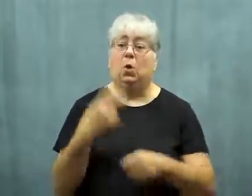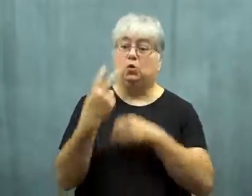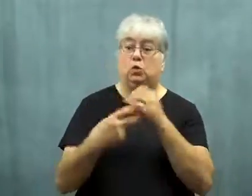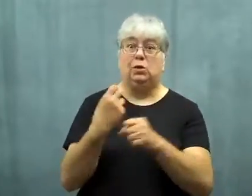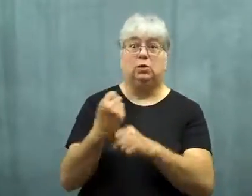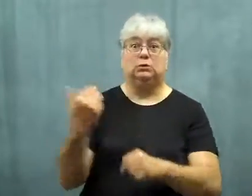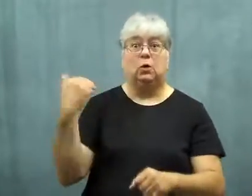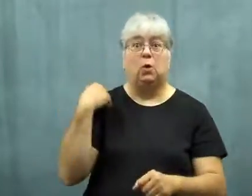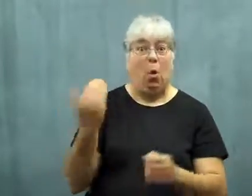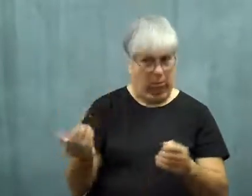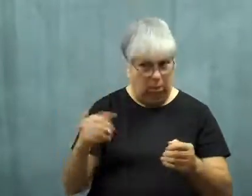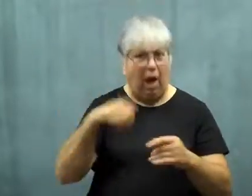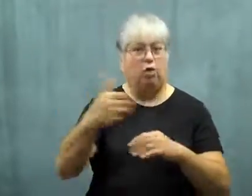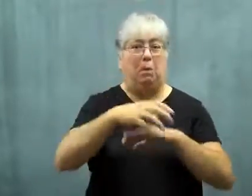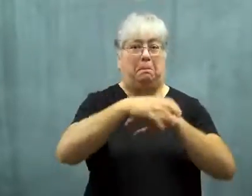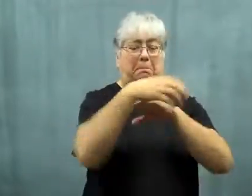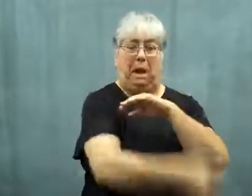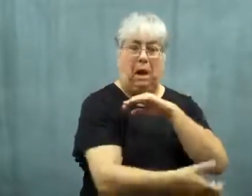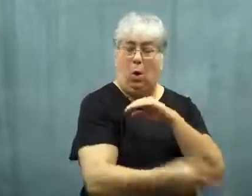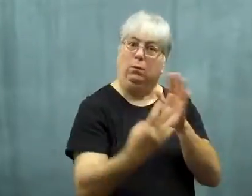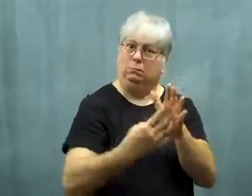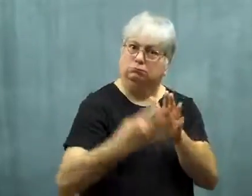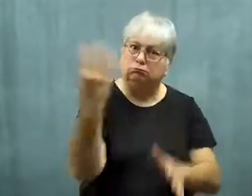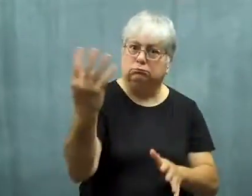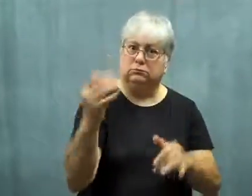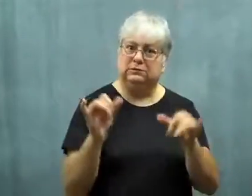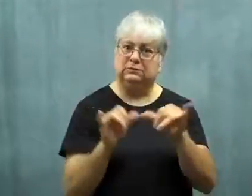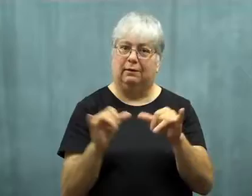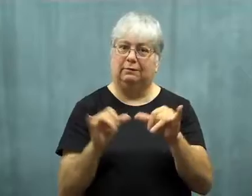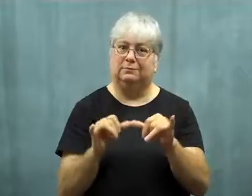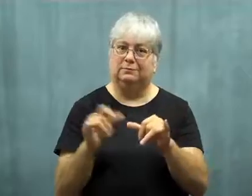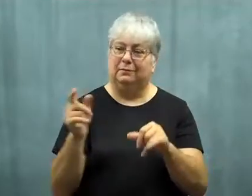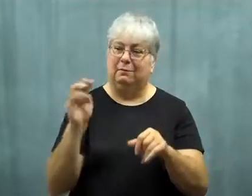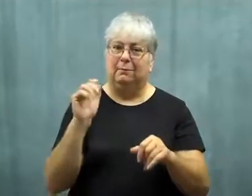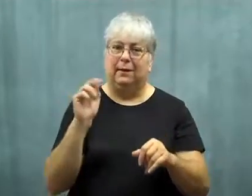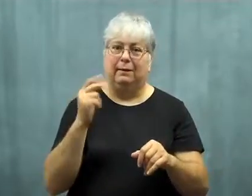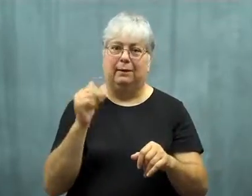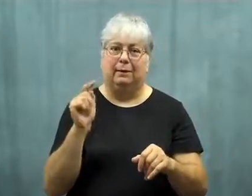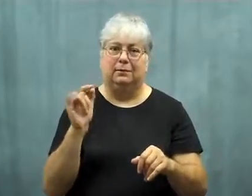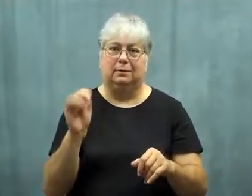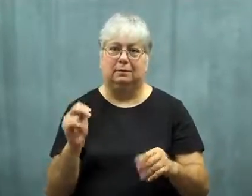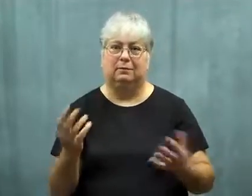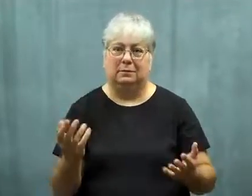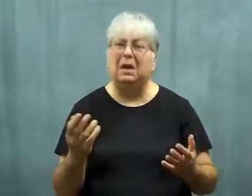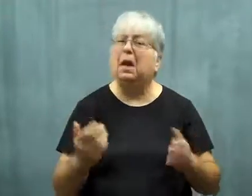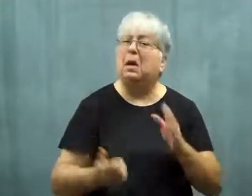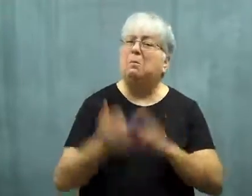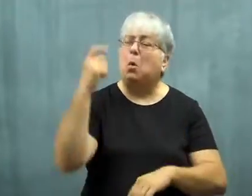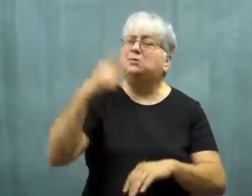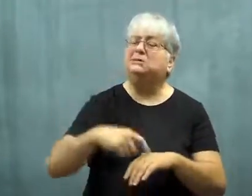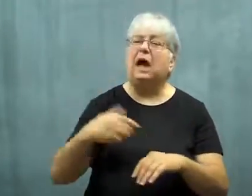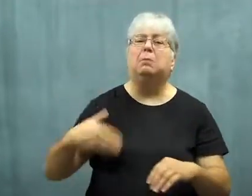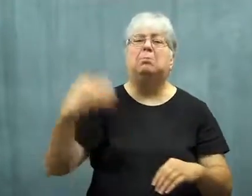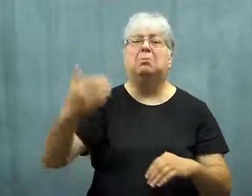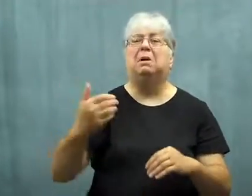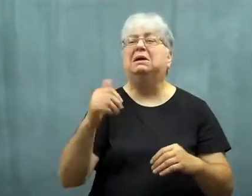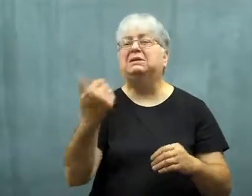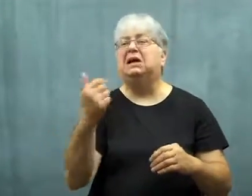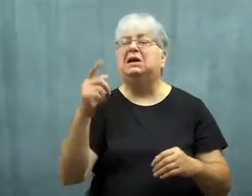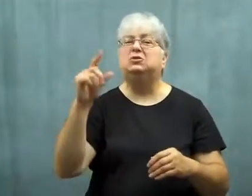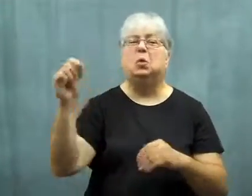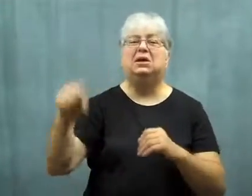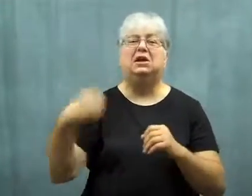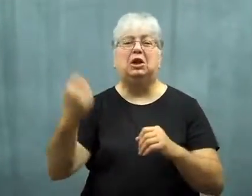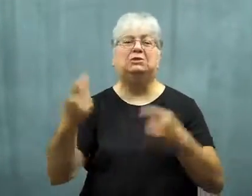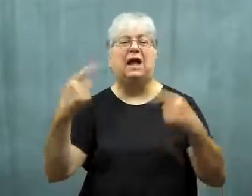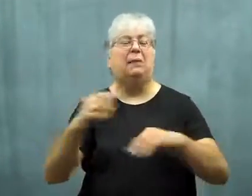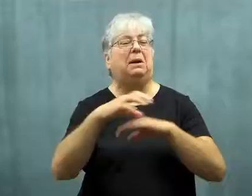Two years ago a chunk four times the size of Manhattan broke off.